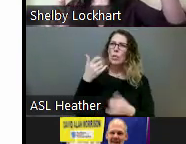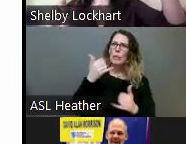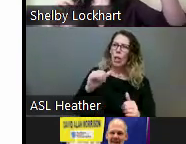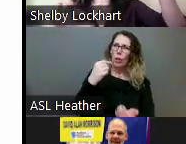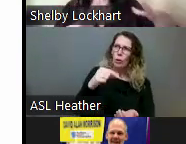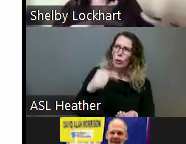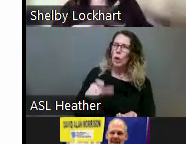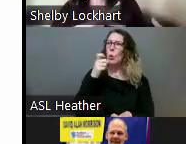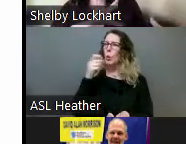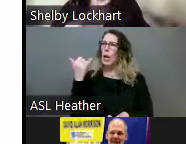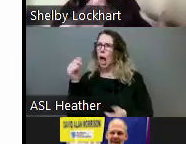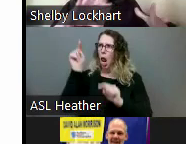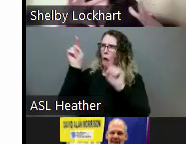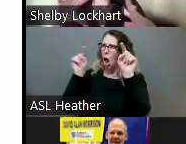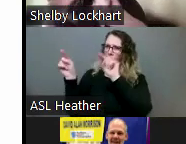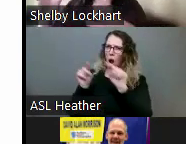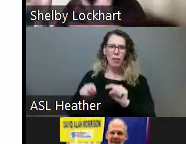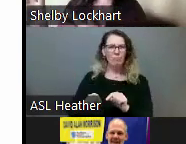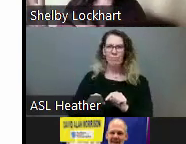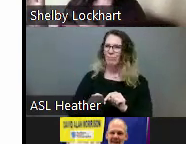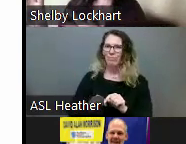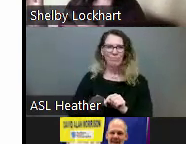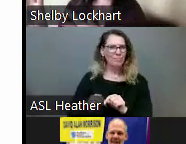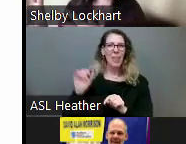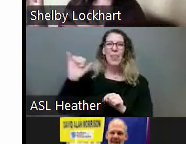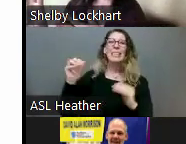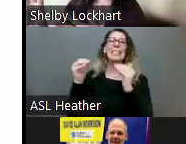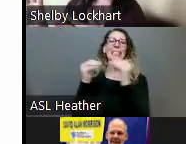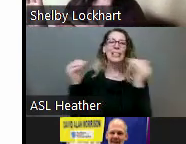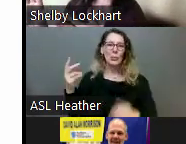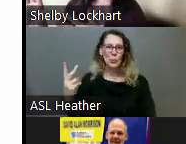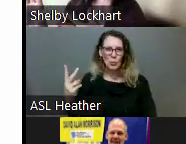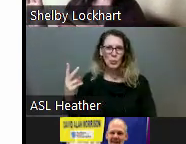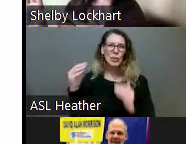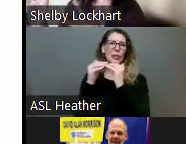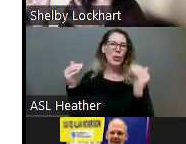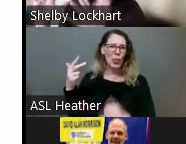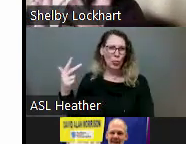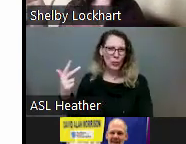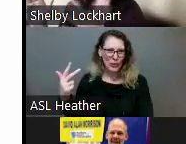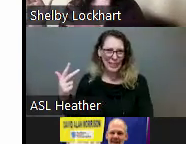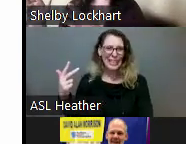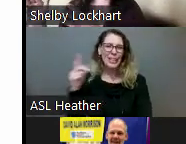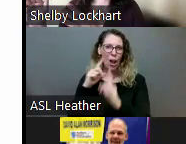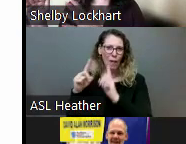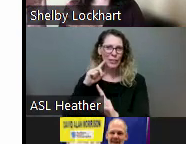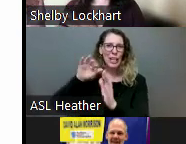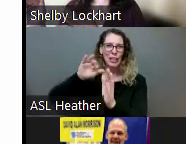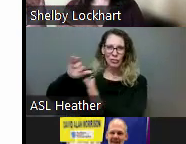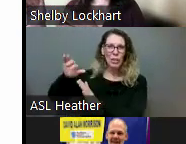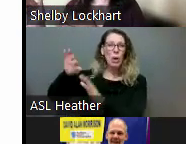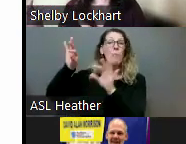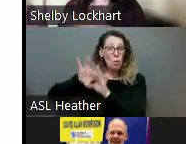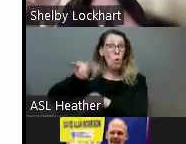yellow? That is a Tier 2, Tier 3 conversation. It is very, very important that you do that,